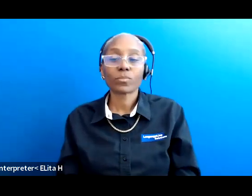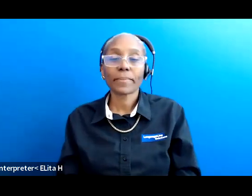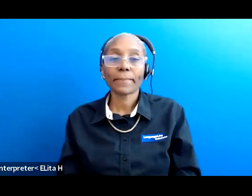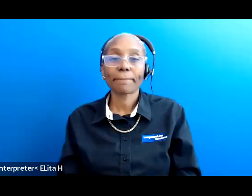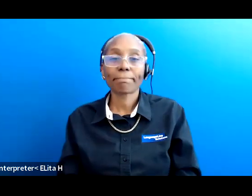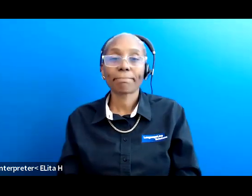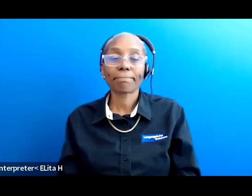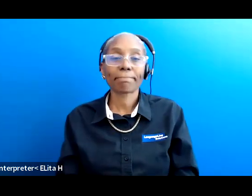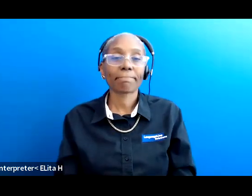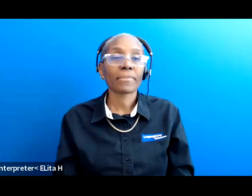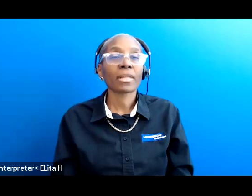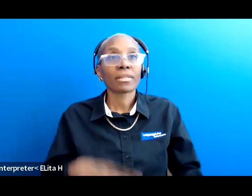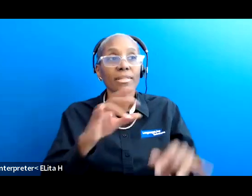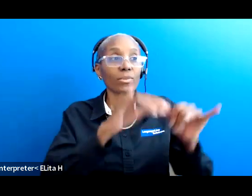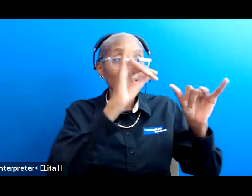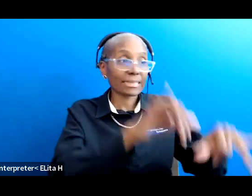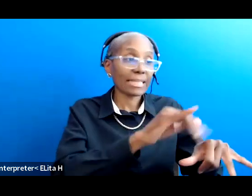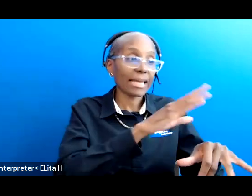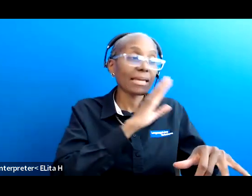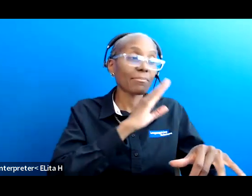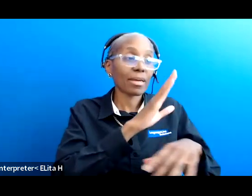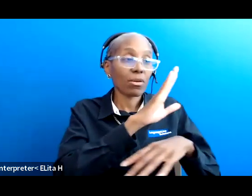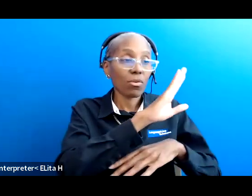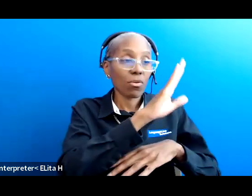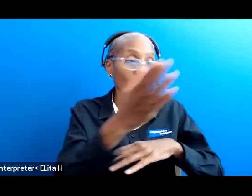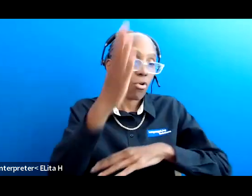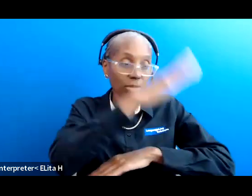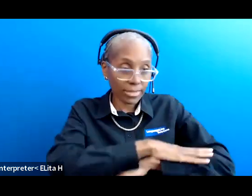They’ll stay in bed during the day, staying off that area, but they'll get up to brush their teeth.